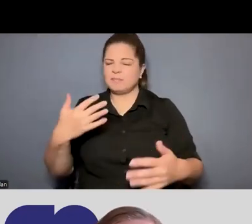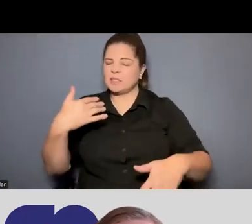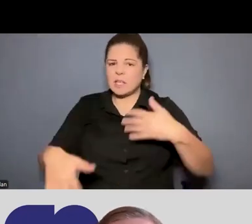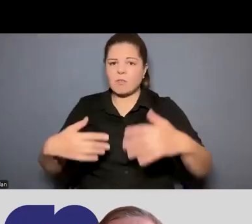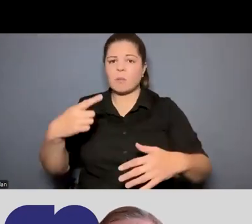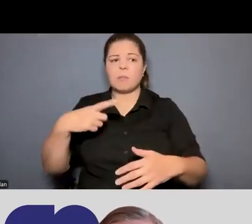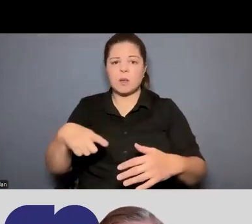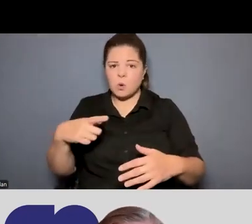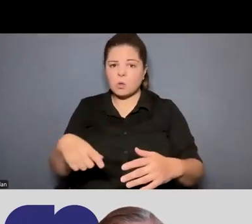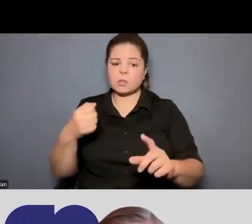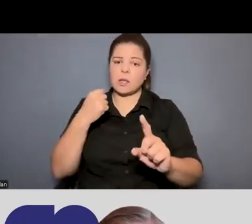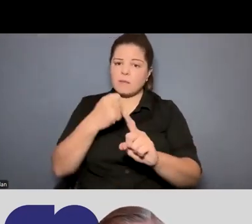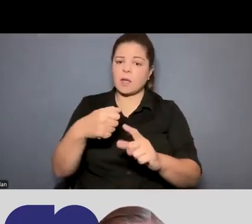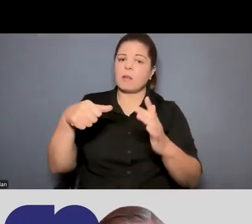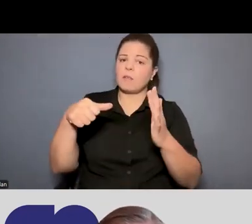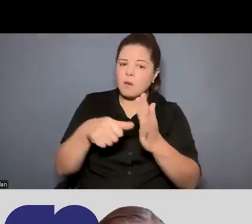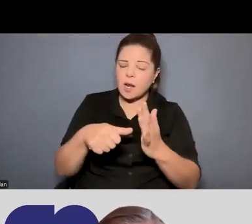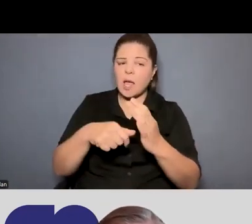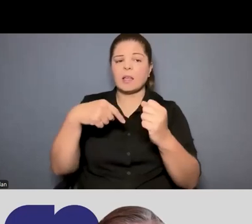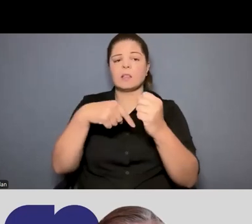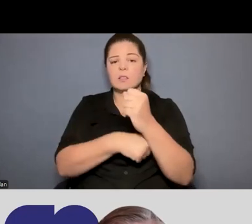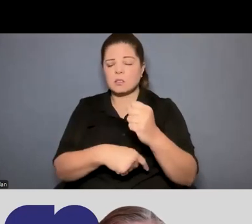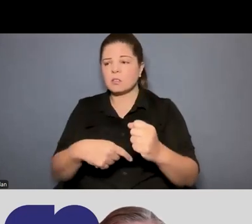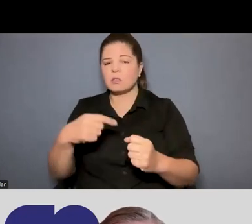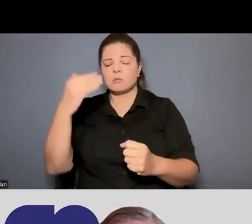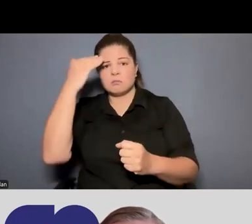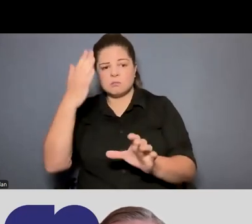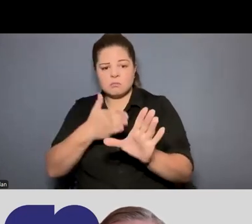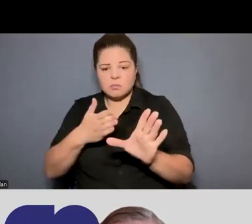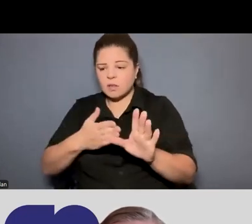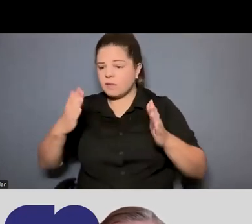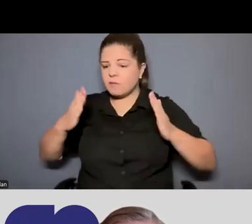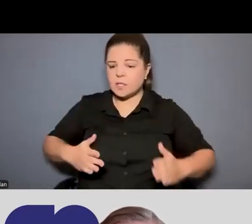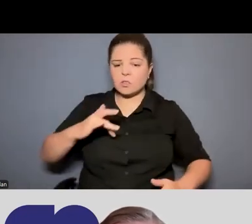and psychological impacts of workplace sexual harassment. The annual cost to the Australian